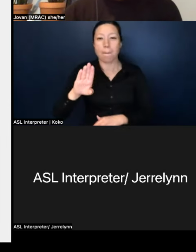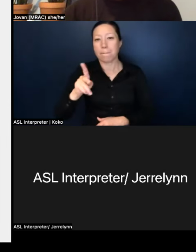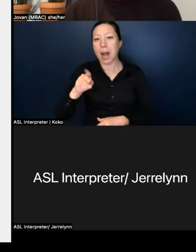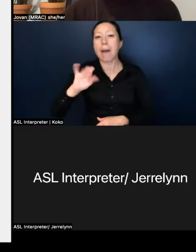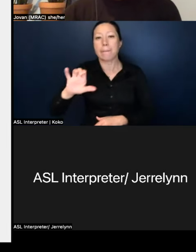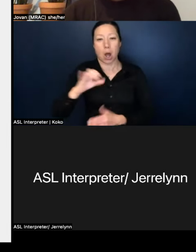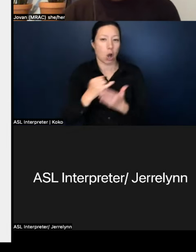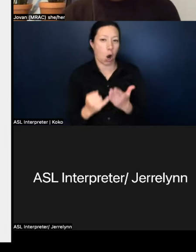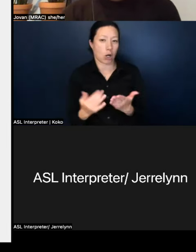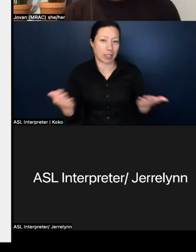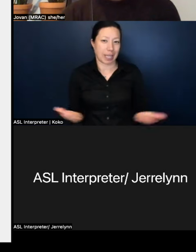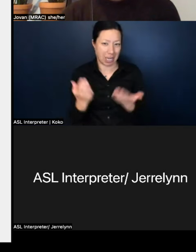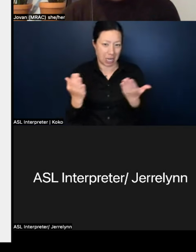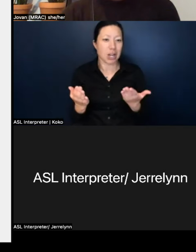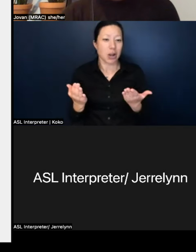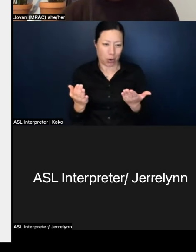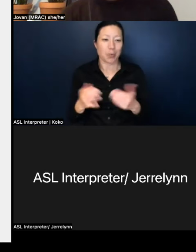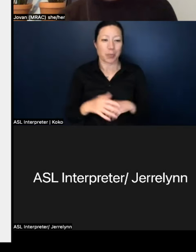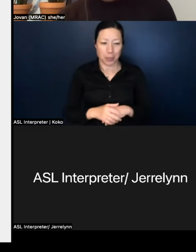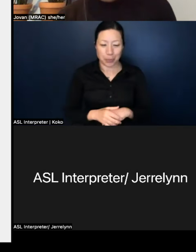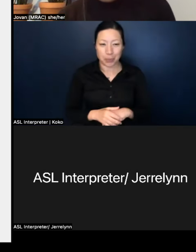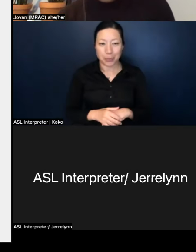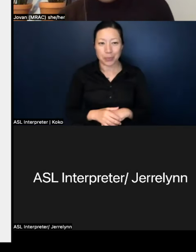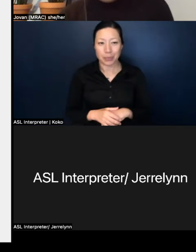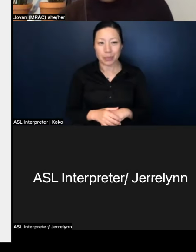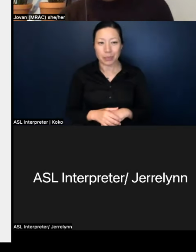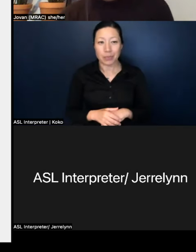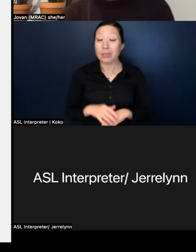As a part of this Seeding Cultural Treasures initiative,